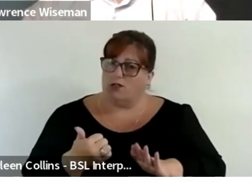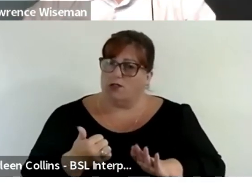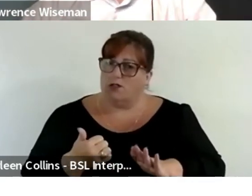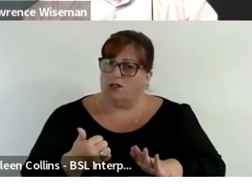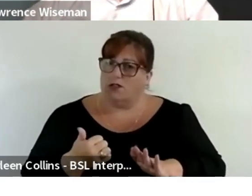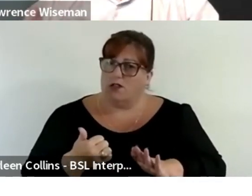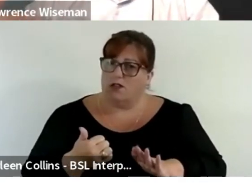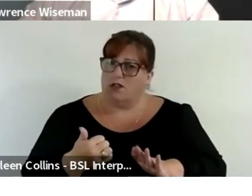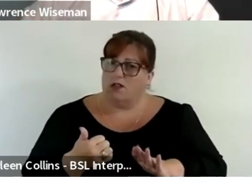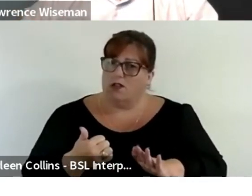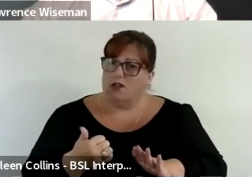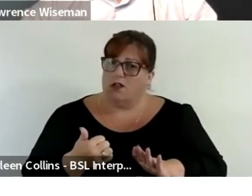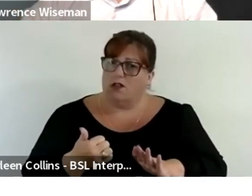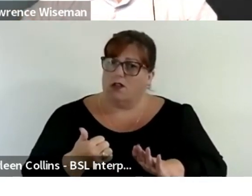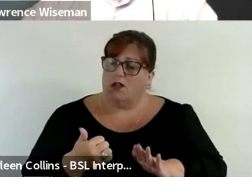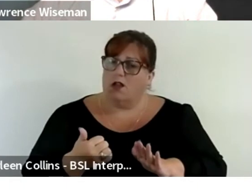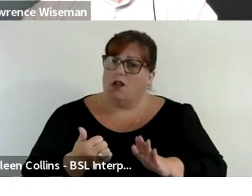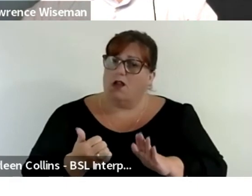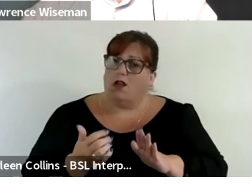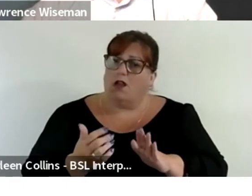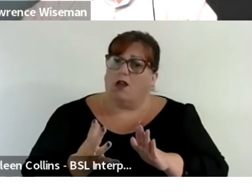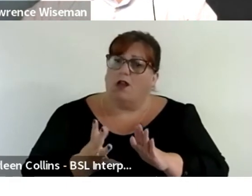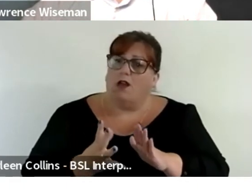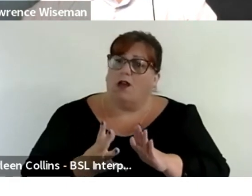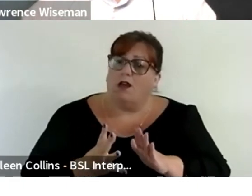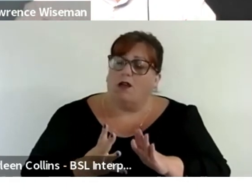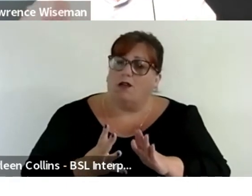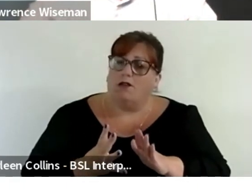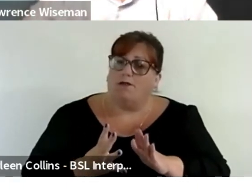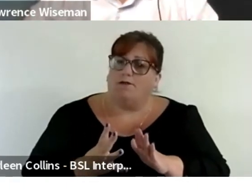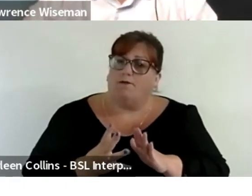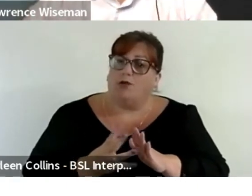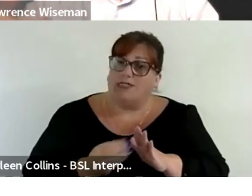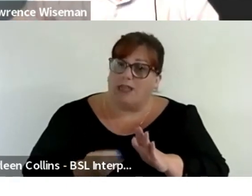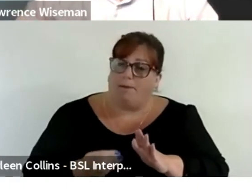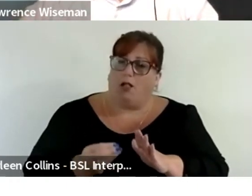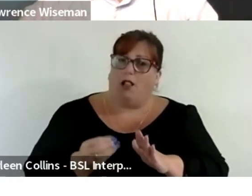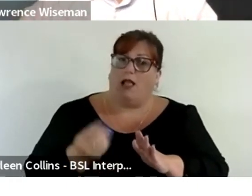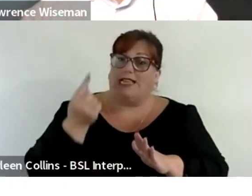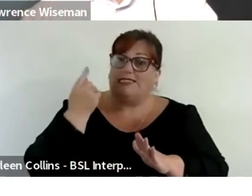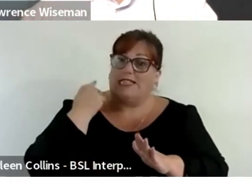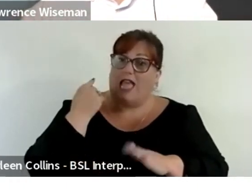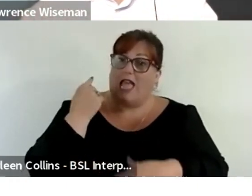sorry I need to take time away from my computer. I will be back and we can put time in".